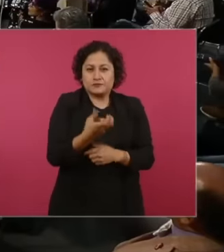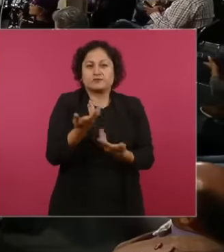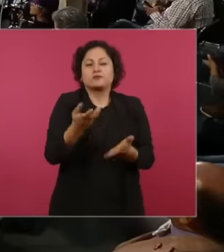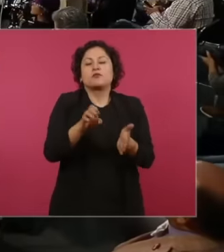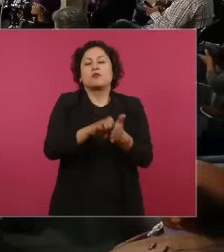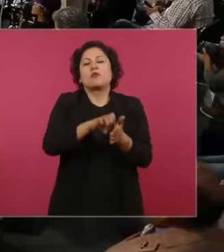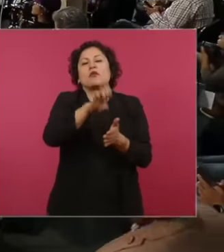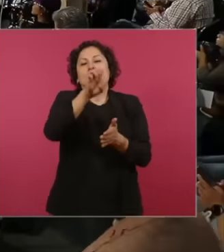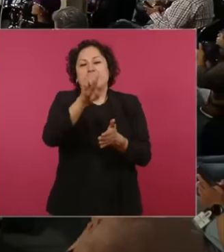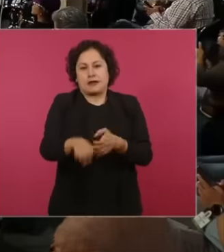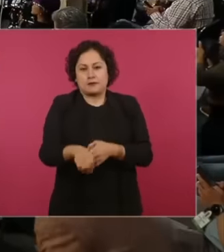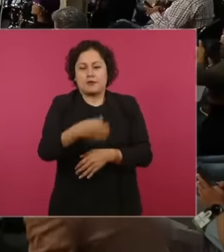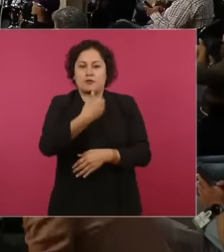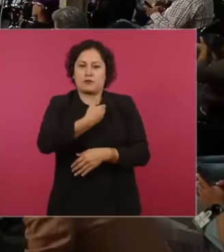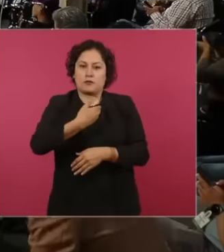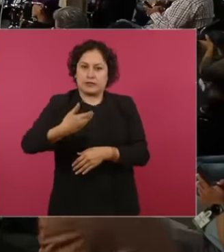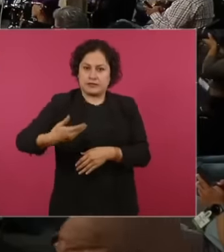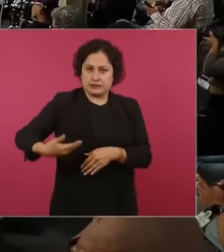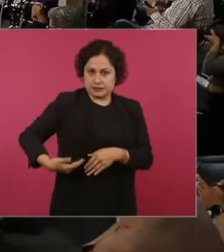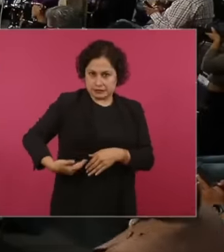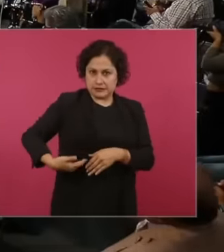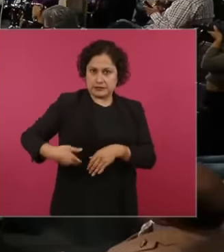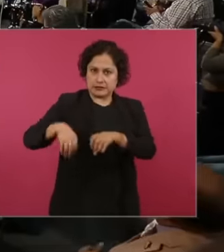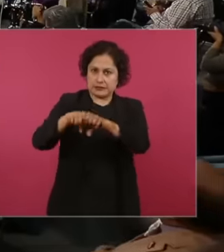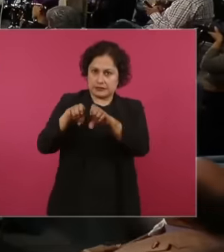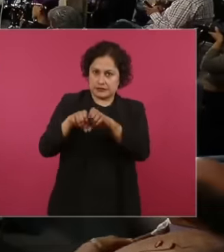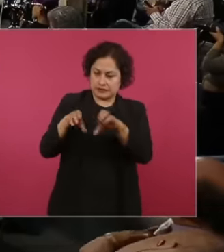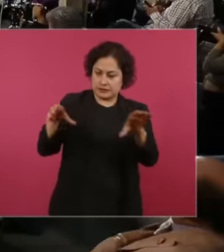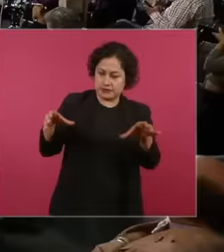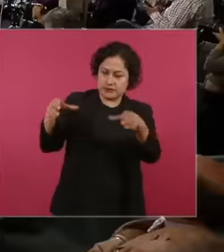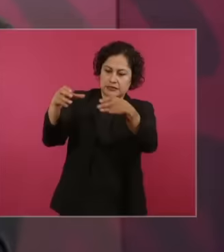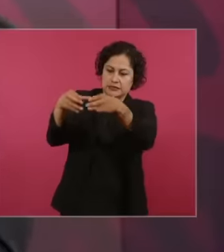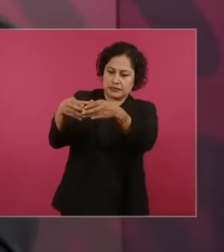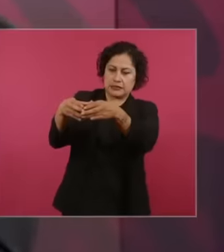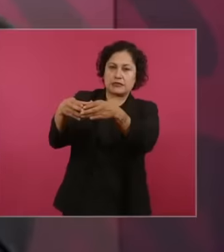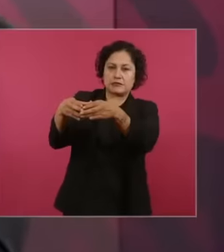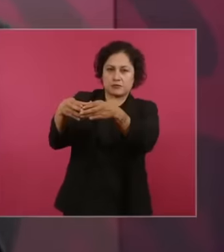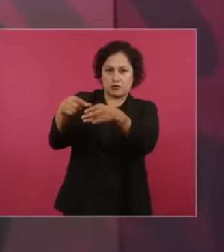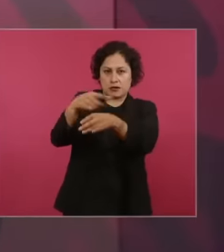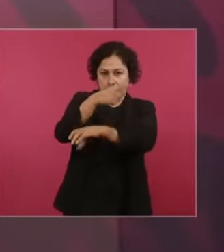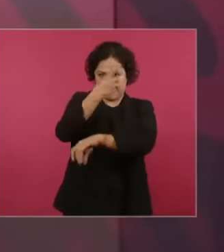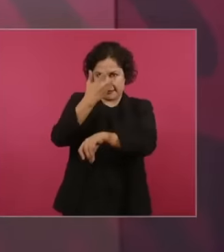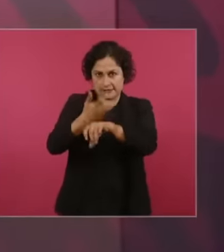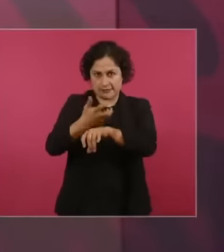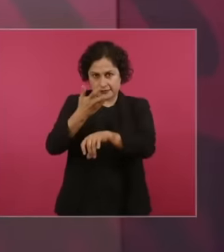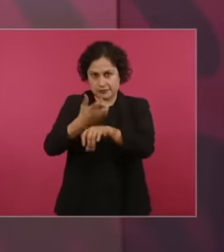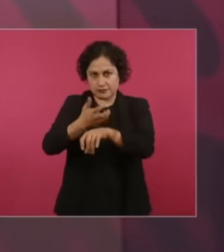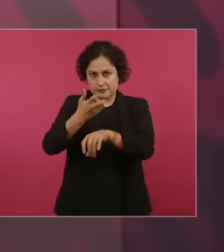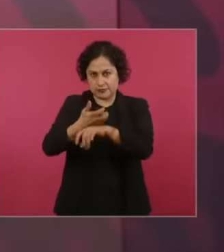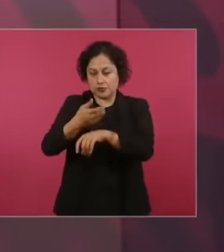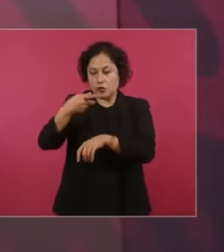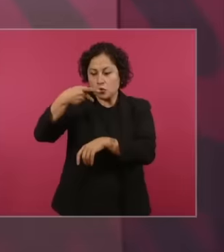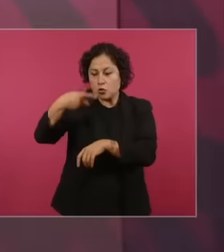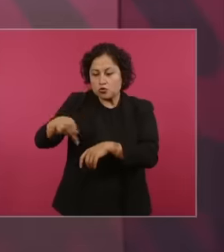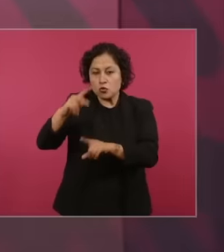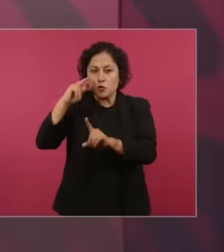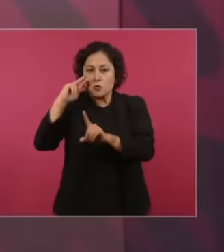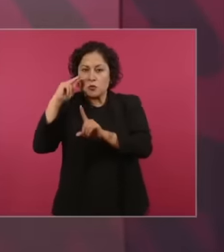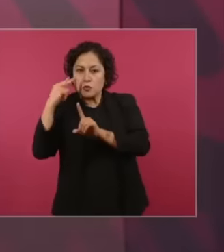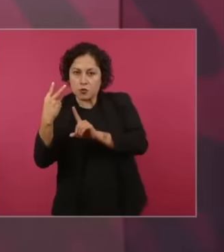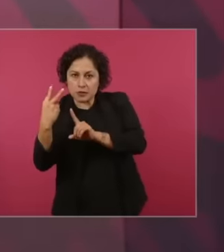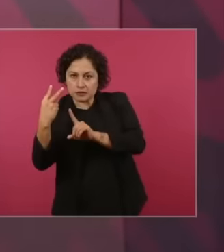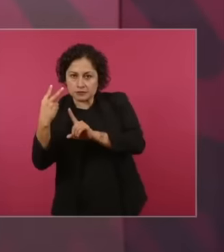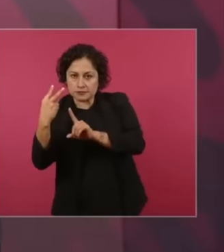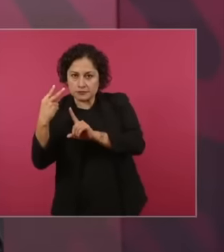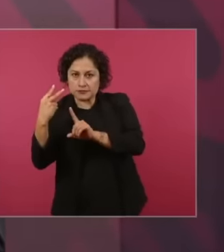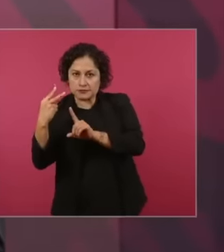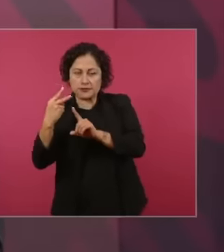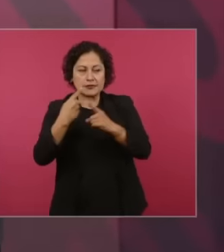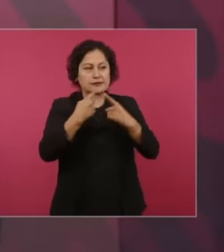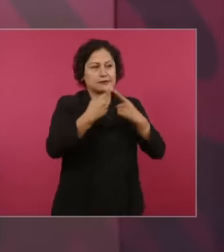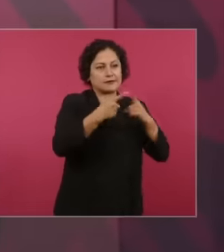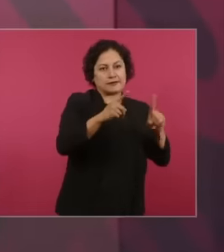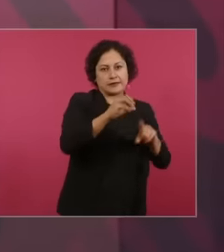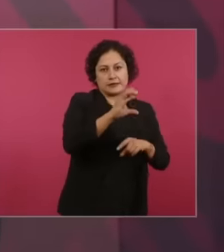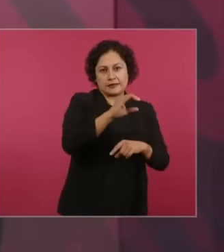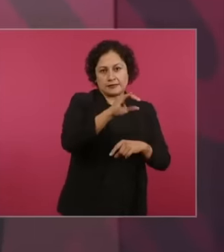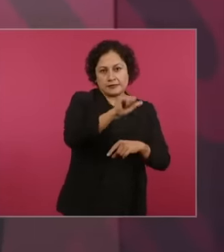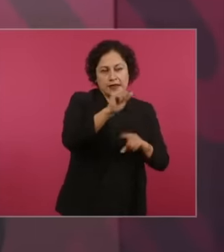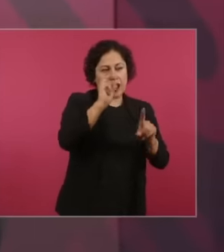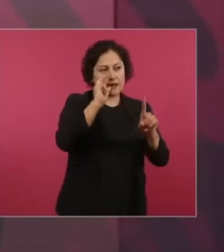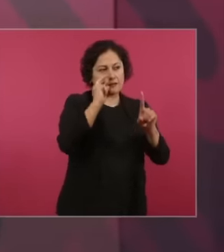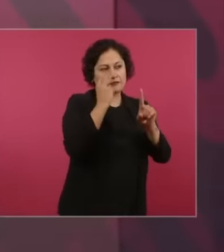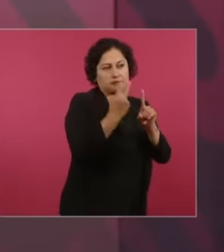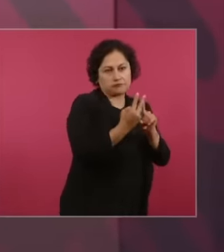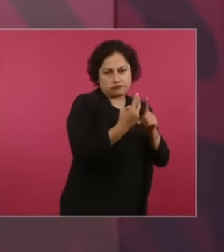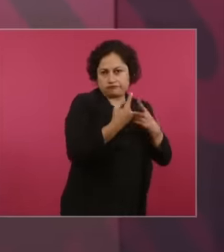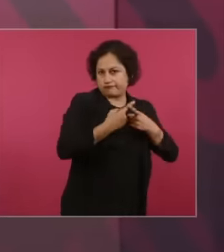White House thinks another thing is what the company does